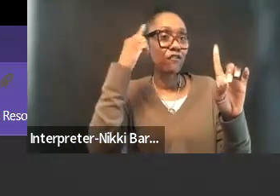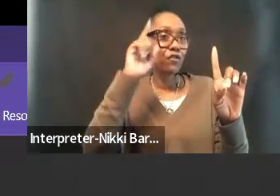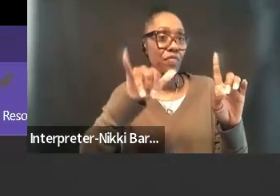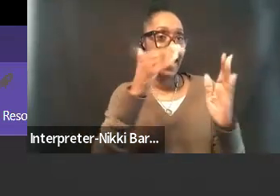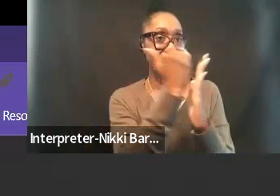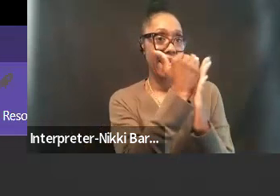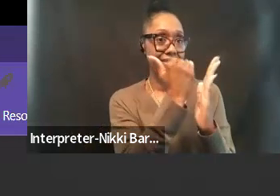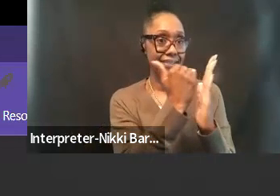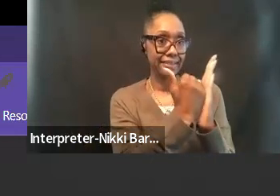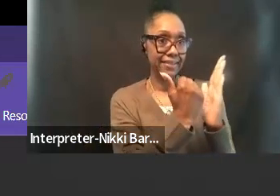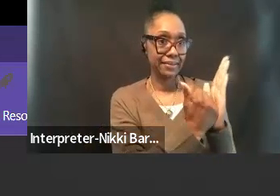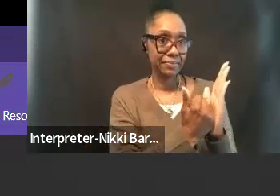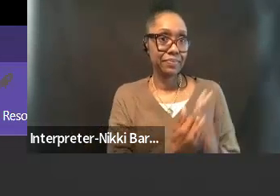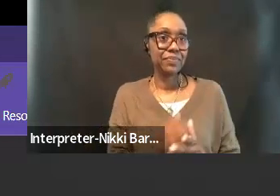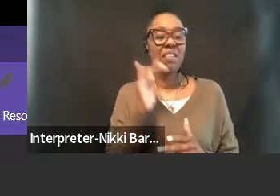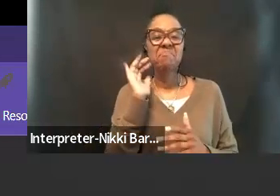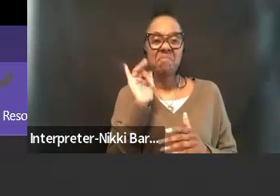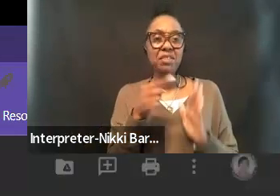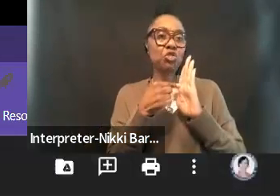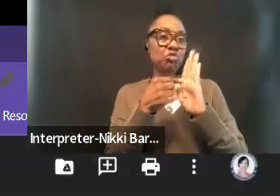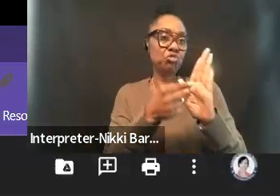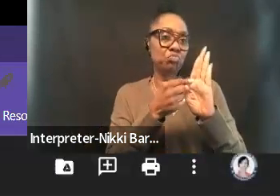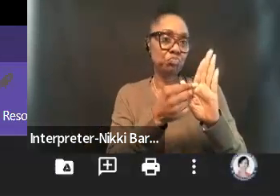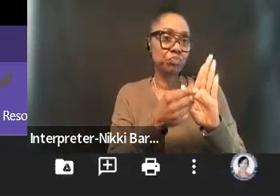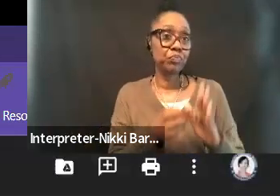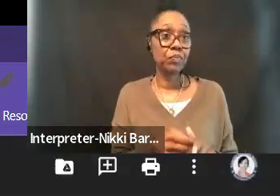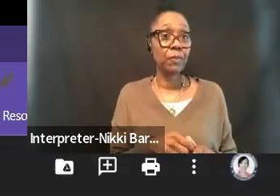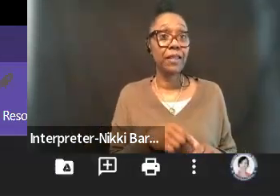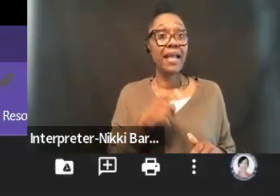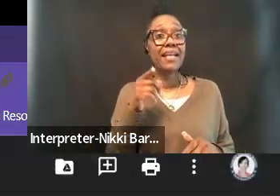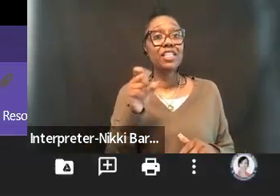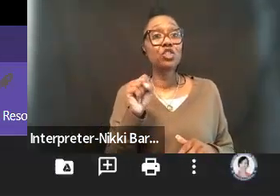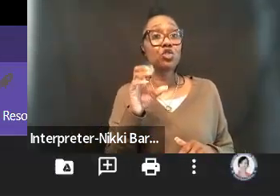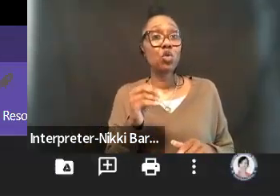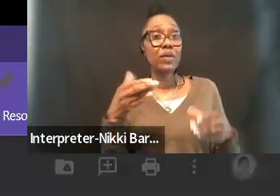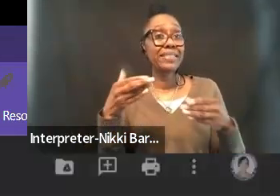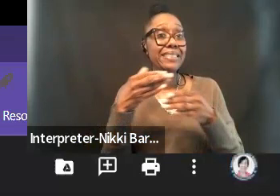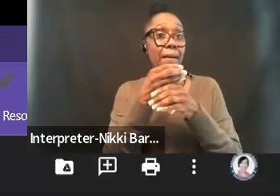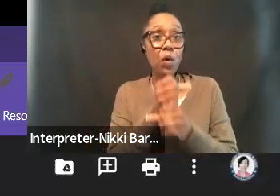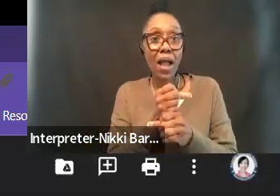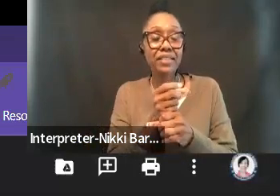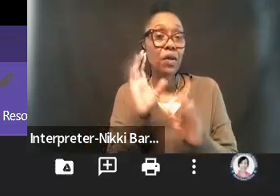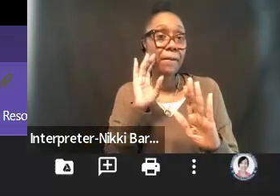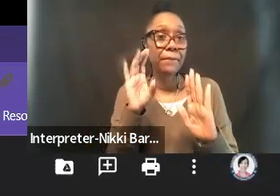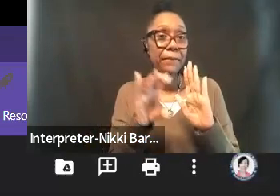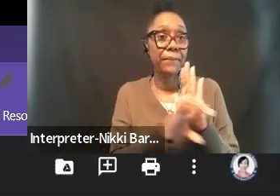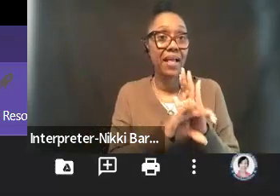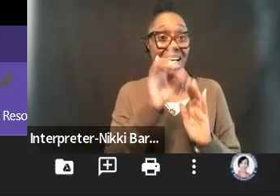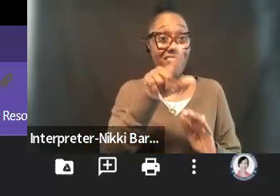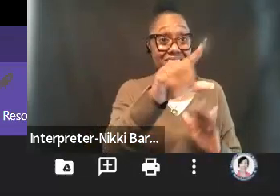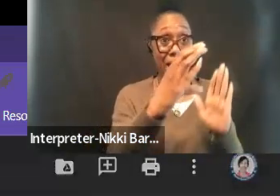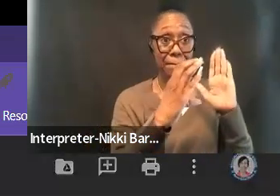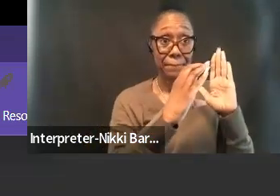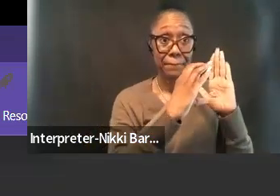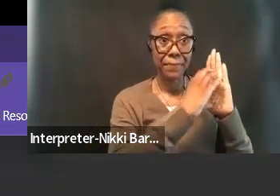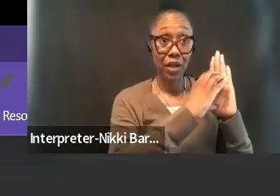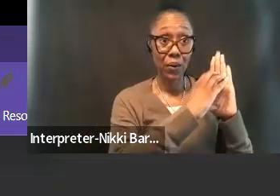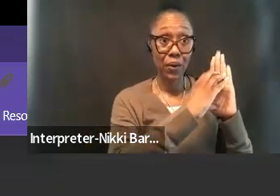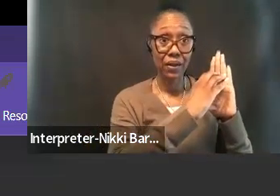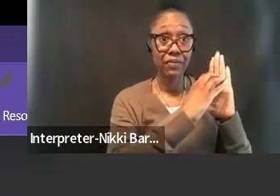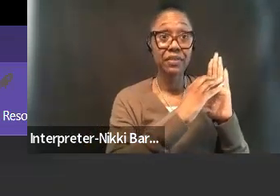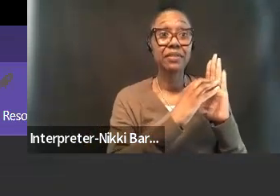So just that little example. And then kind of summarizing with pictures, this whole paragraph, what you really want.